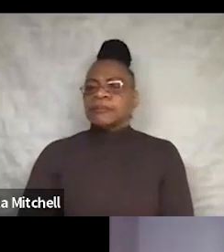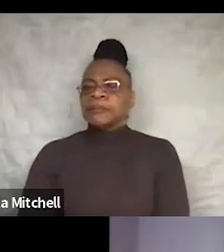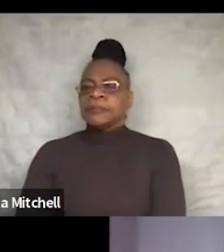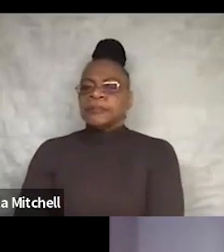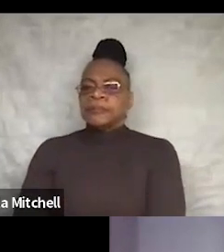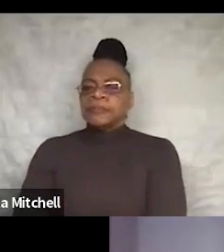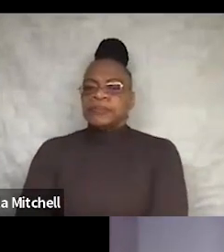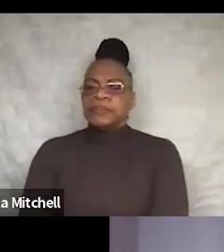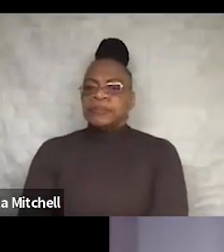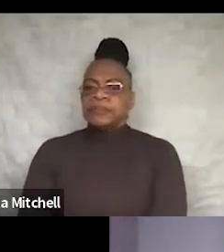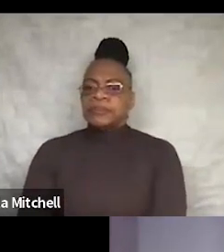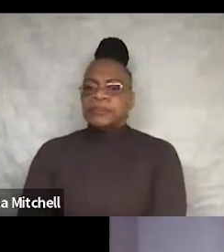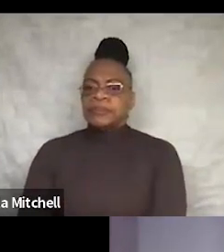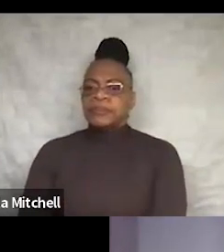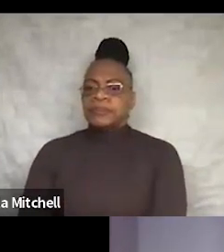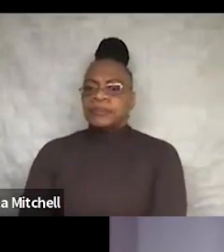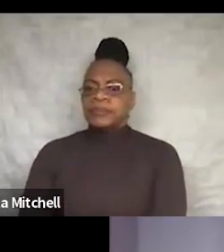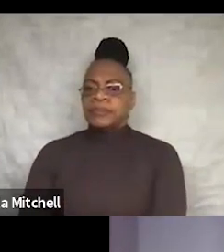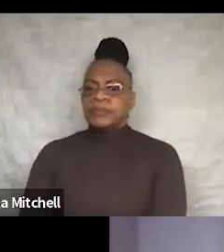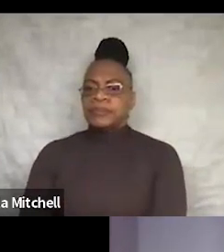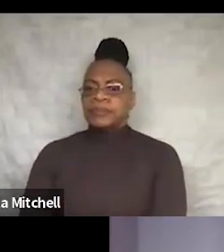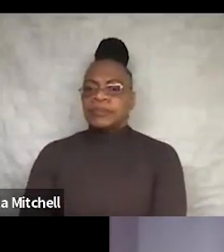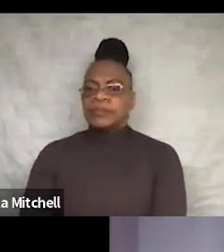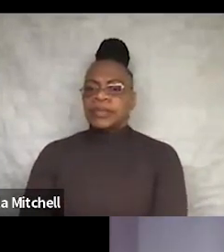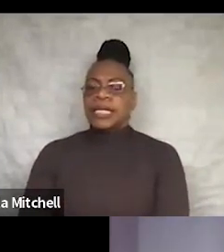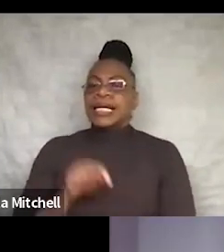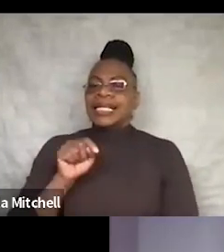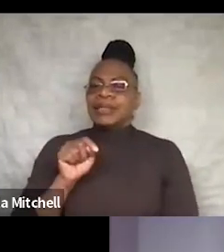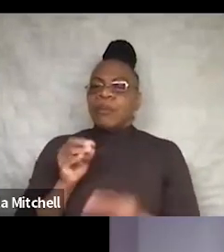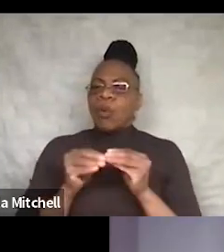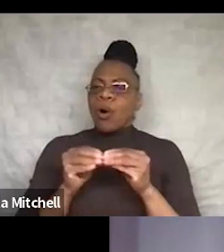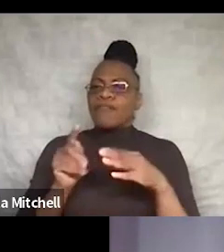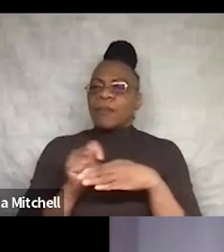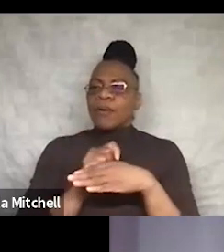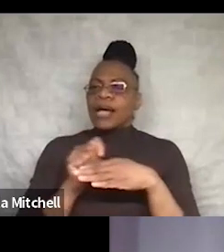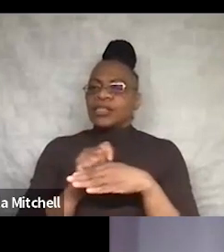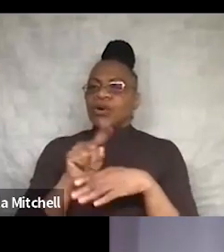So I think, this one, I think, is a practical question, and I'm sure so many people in this audience